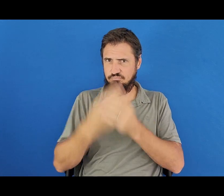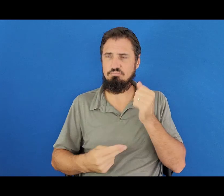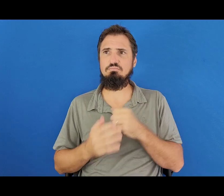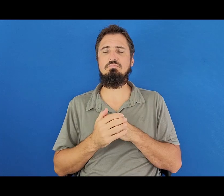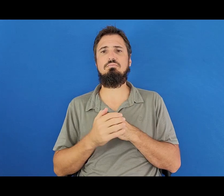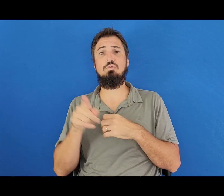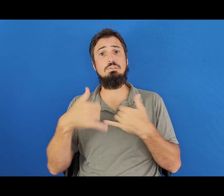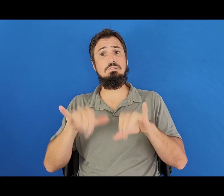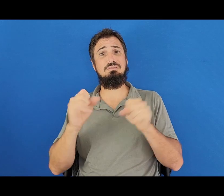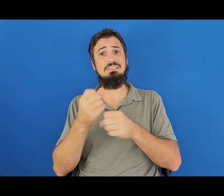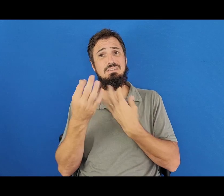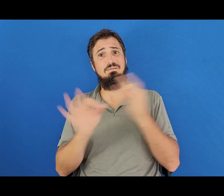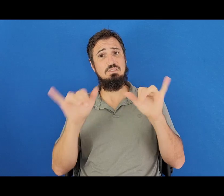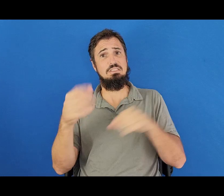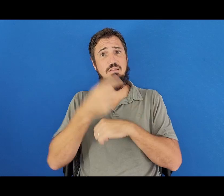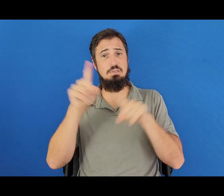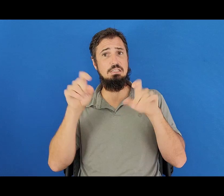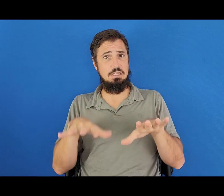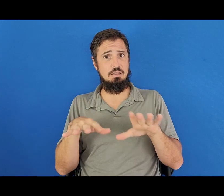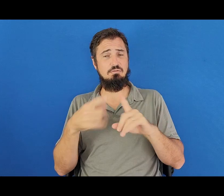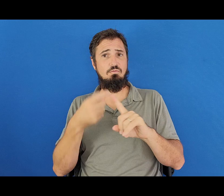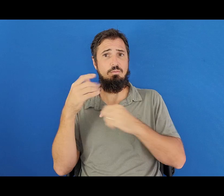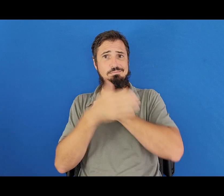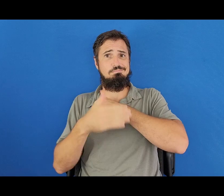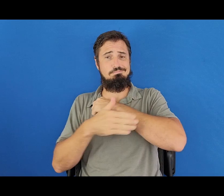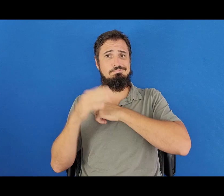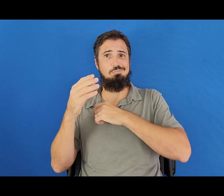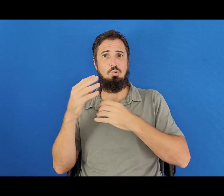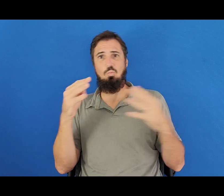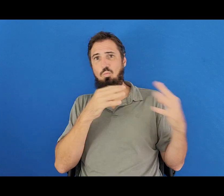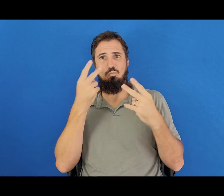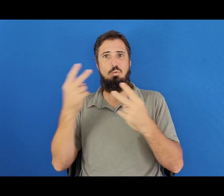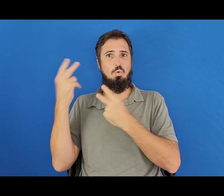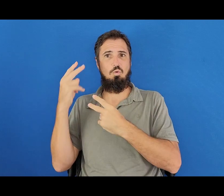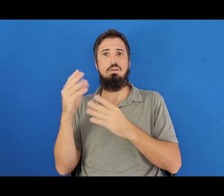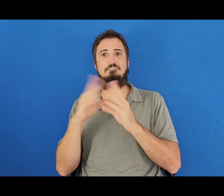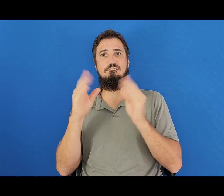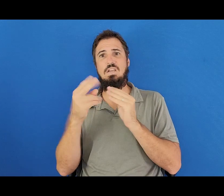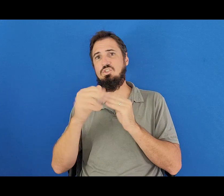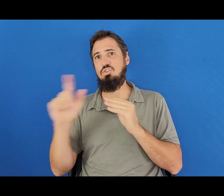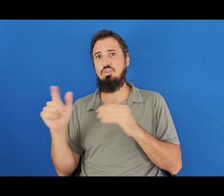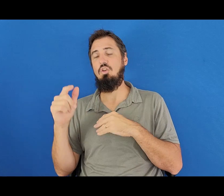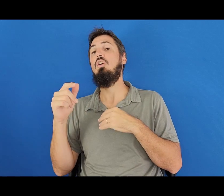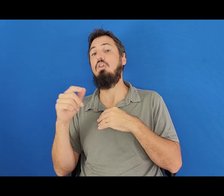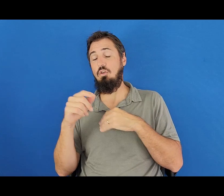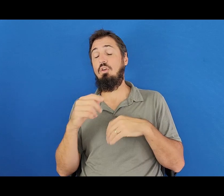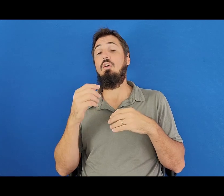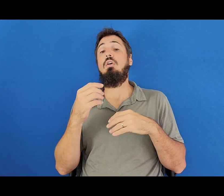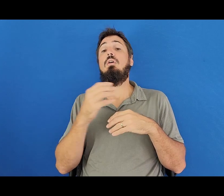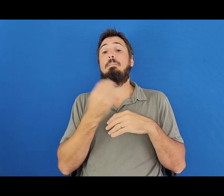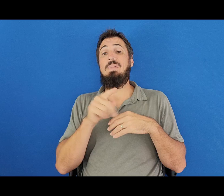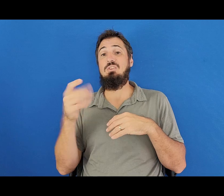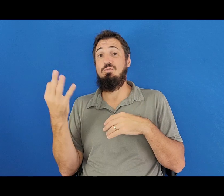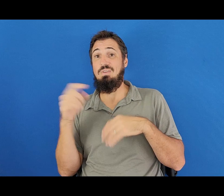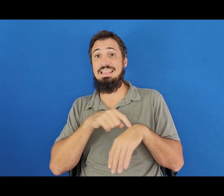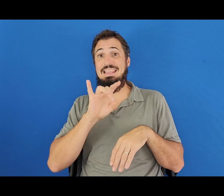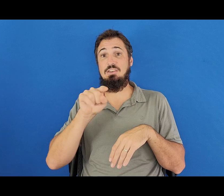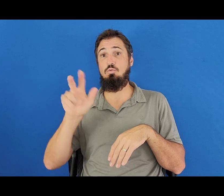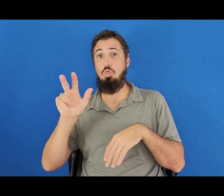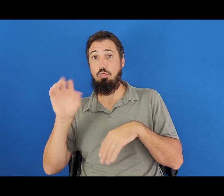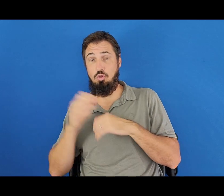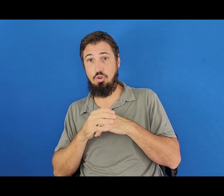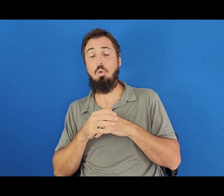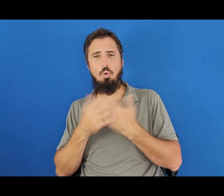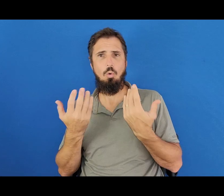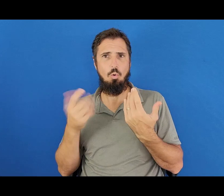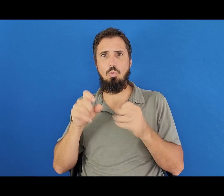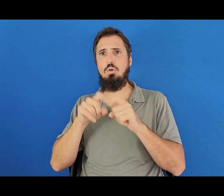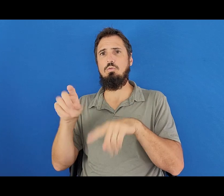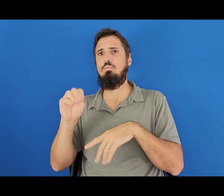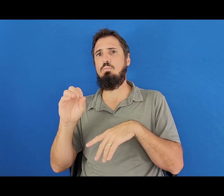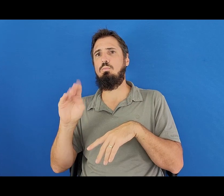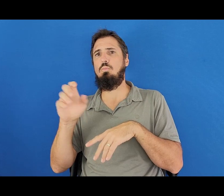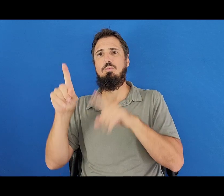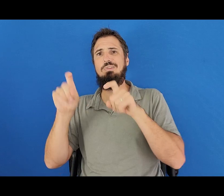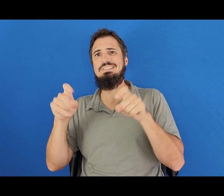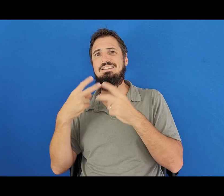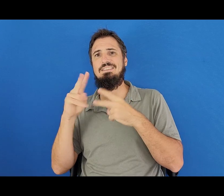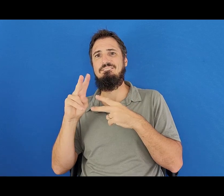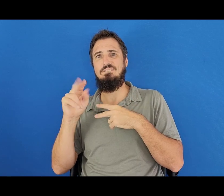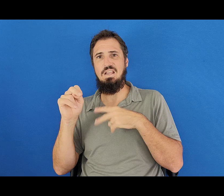And, you can still get a free same day rapid PCR test at the Kauai War Memorial Convention Hall every weekday from 8 a.m. to 3:30 p.m., and from the mobile testing van Wednesday-Sunday